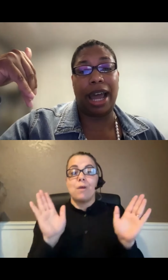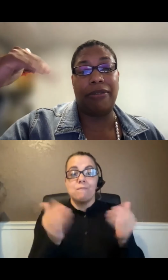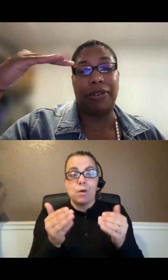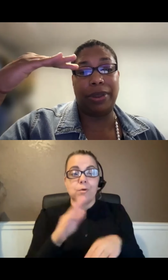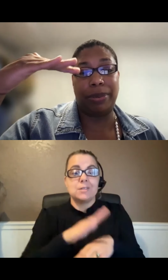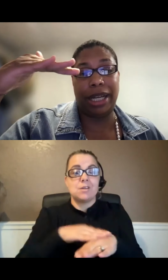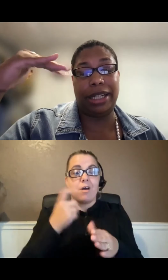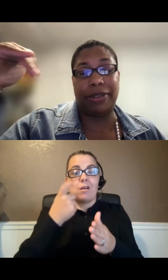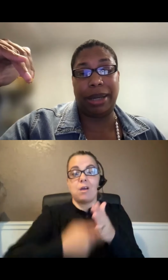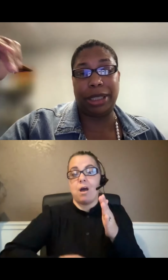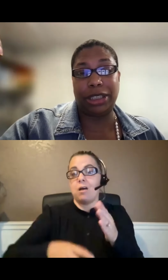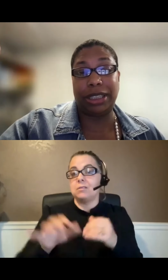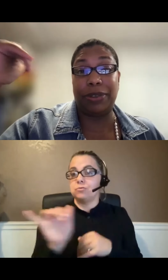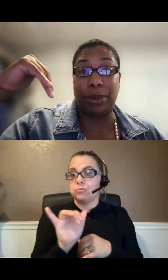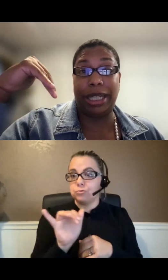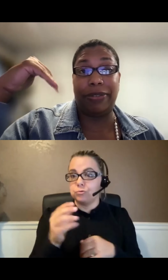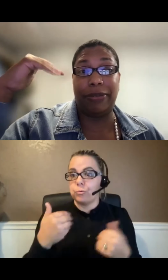I have three different images of three different